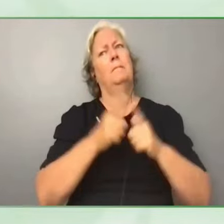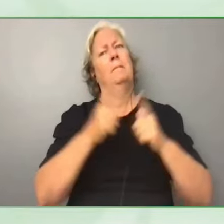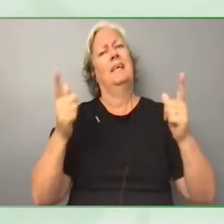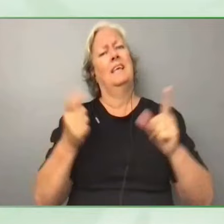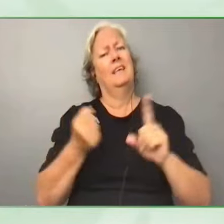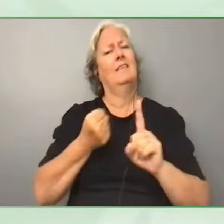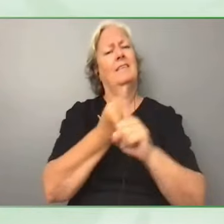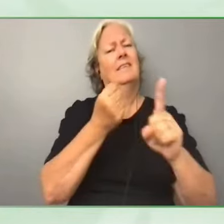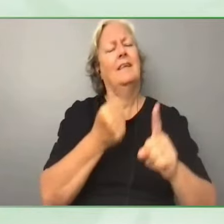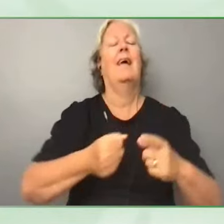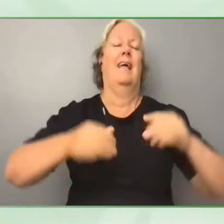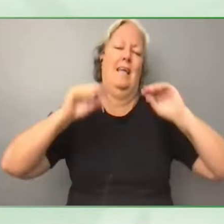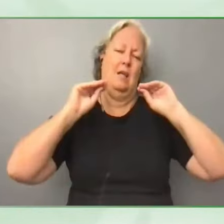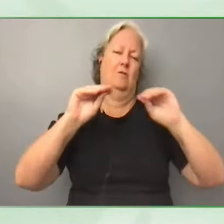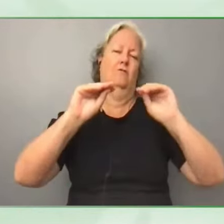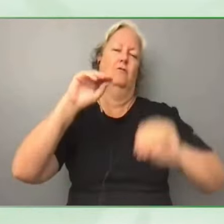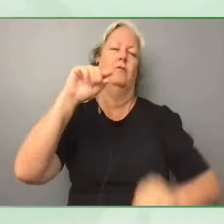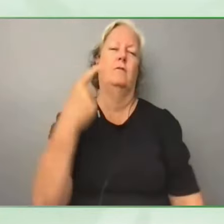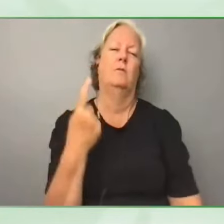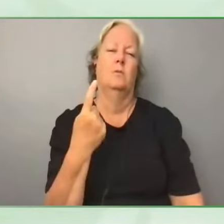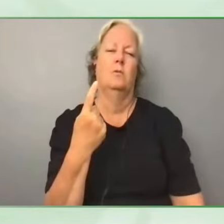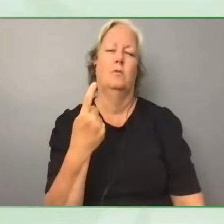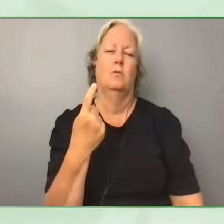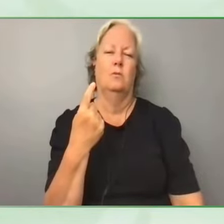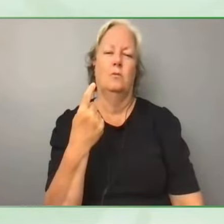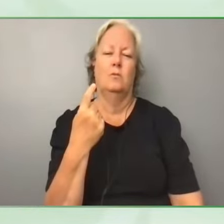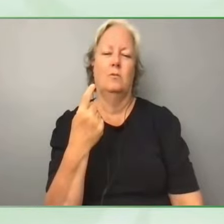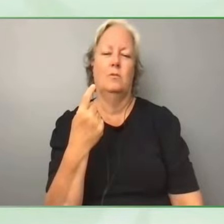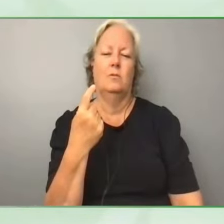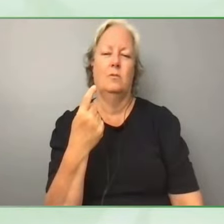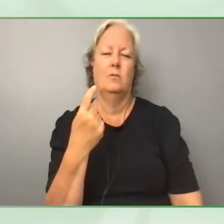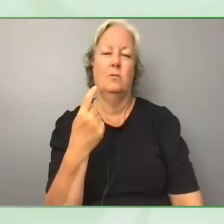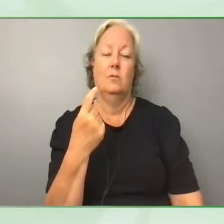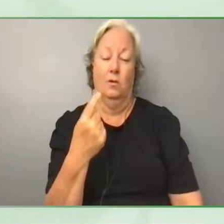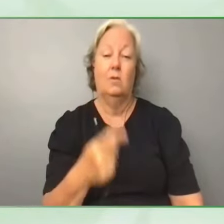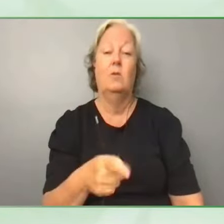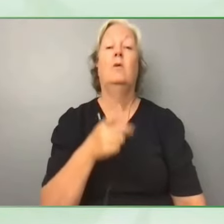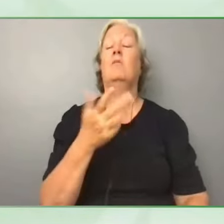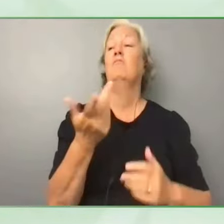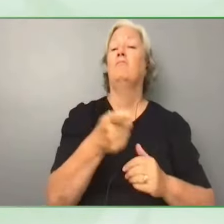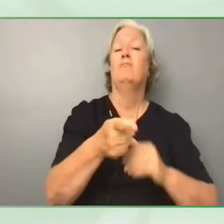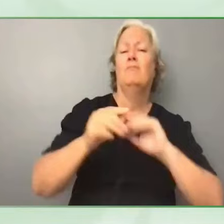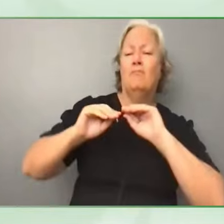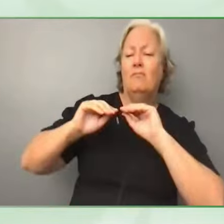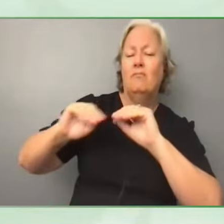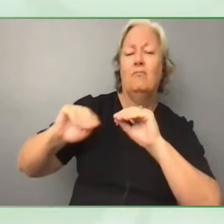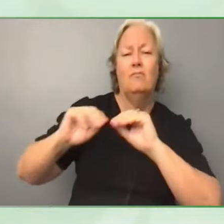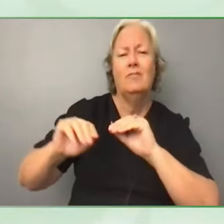I think if we teach tolerance and education at a young age, even